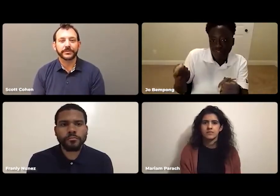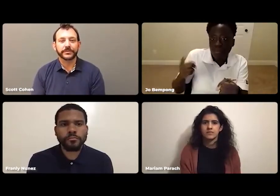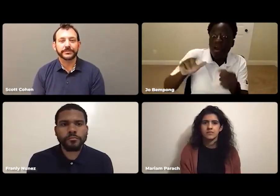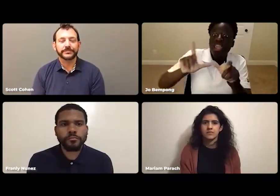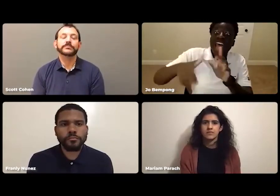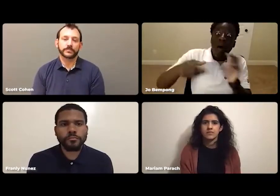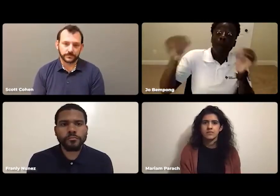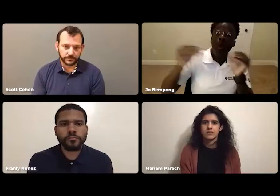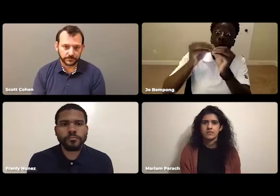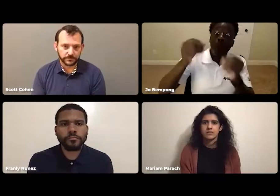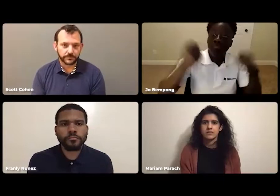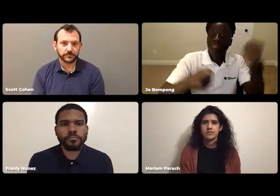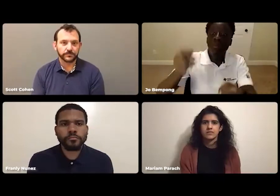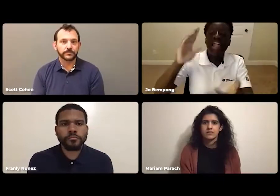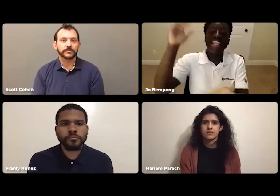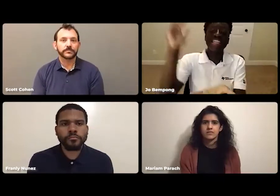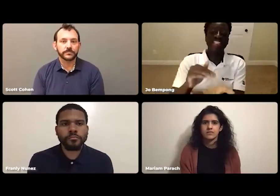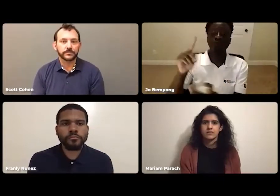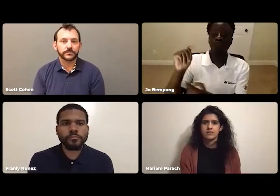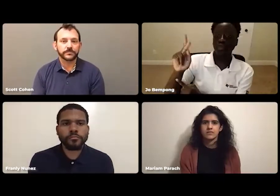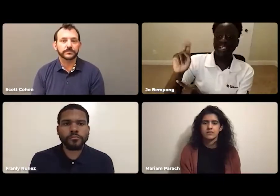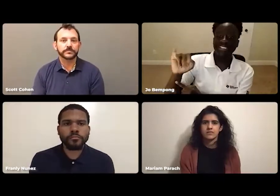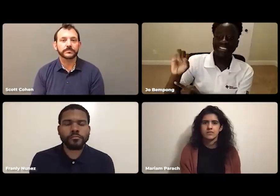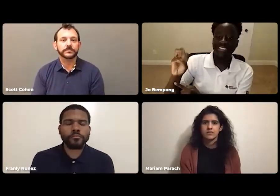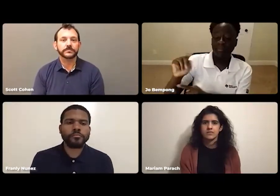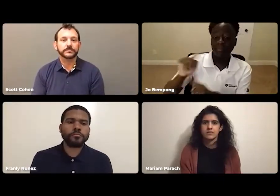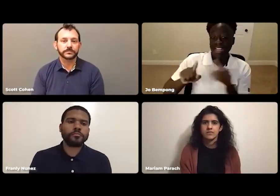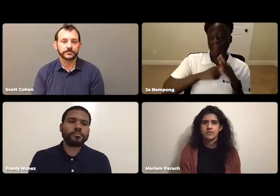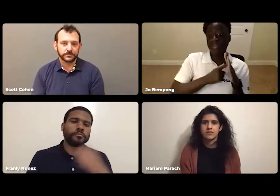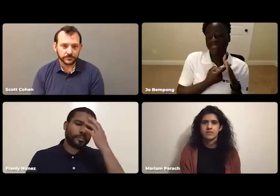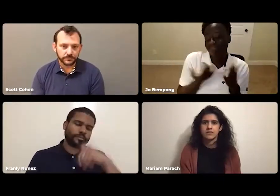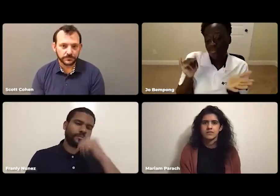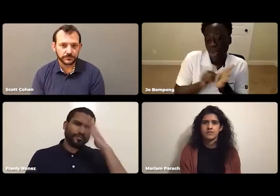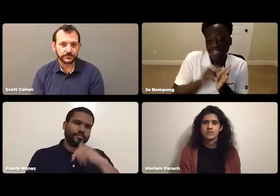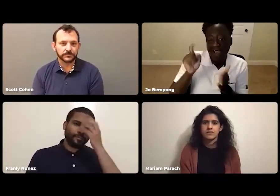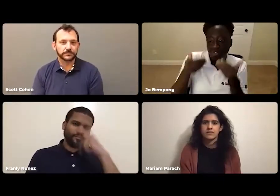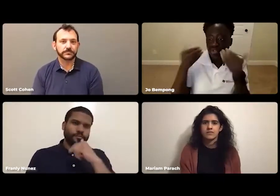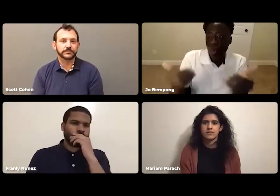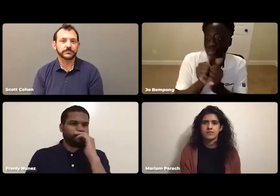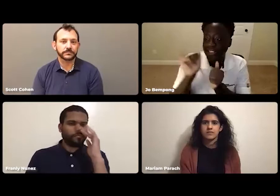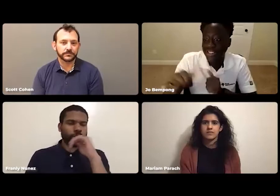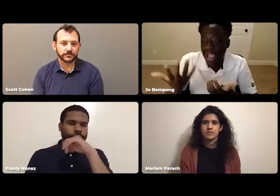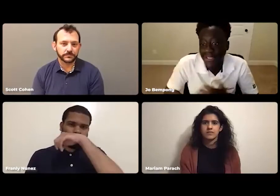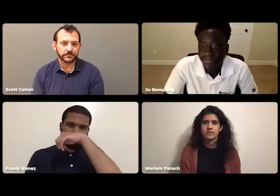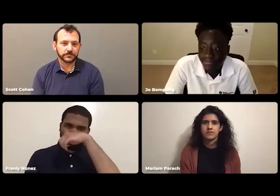Later, as more and more people join the field, there'll be less tokenism.